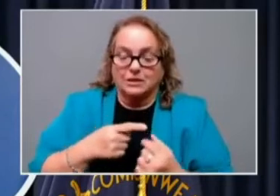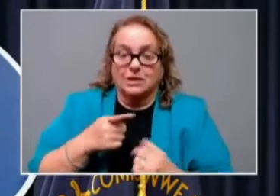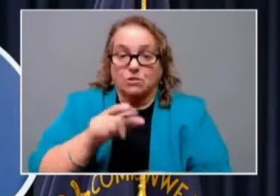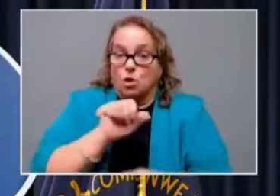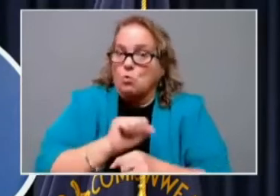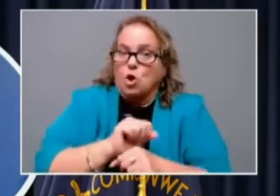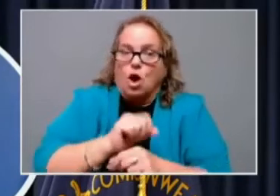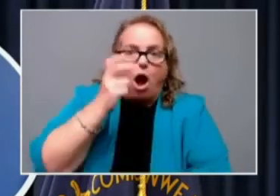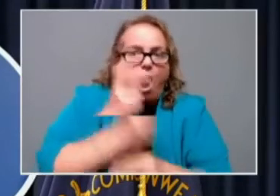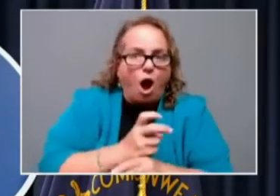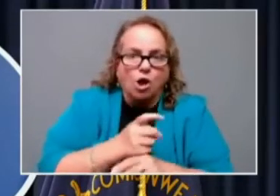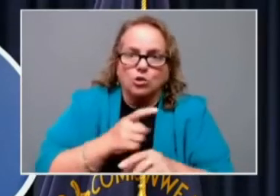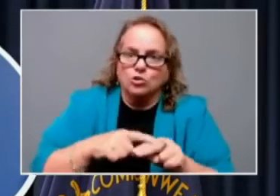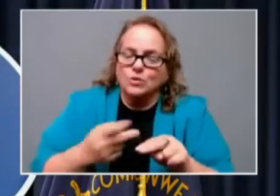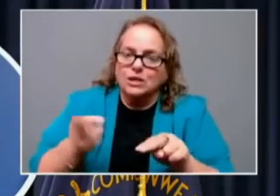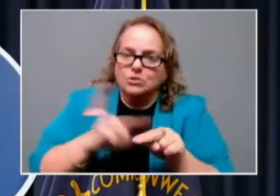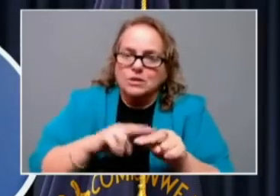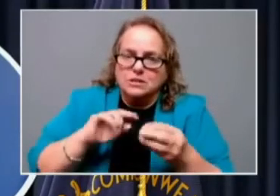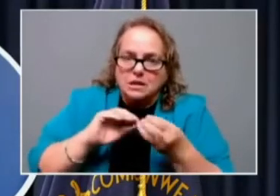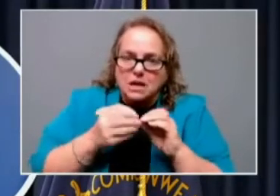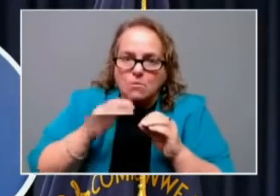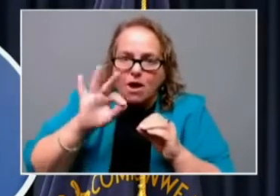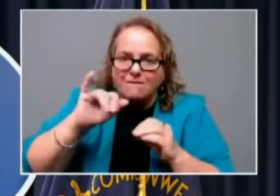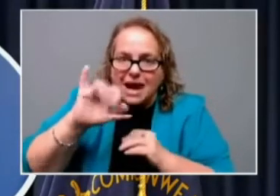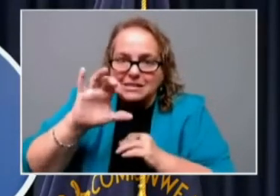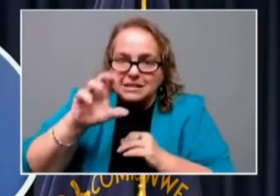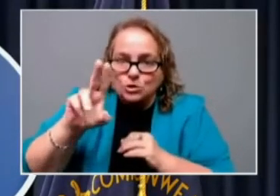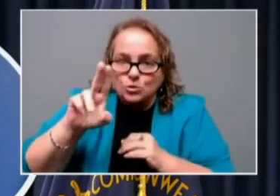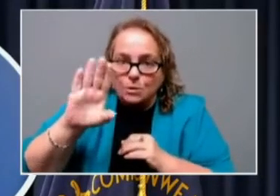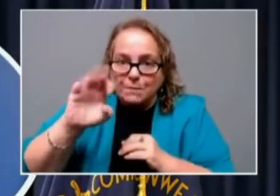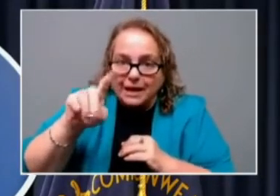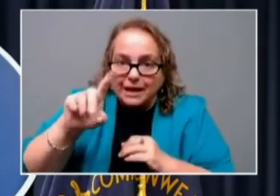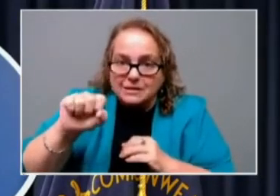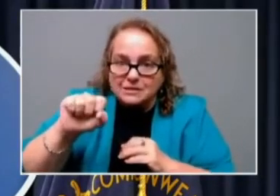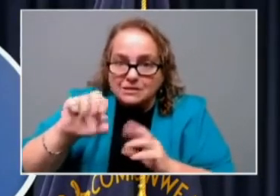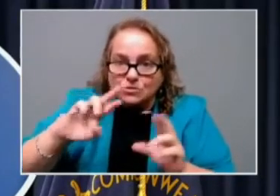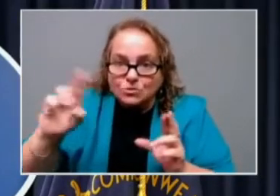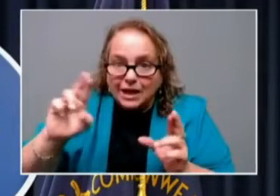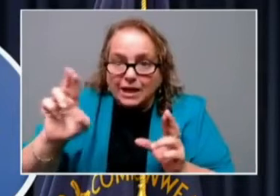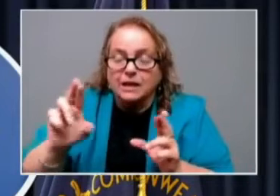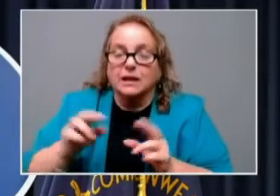number of ICU beds that are out there. They are um stopping elective surgeries.